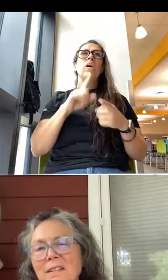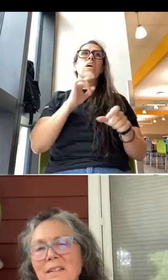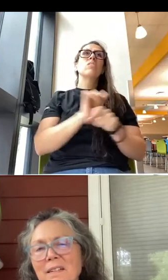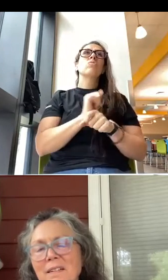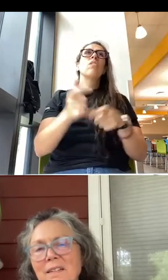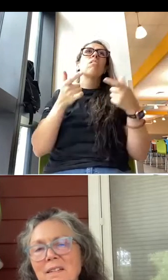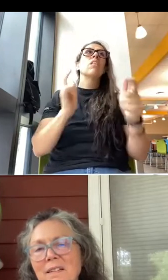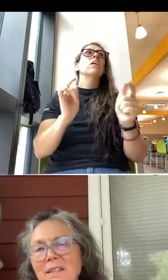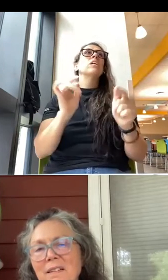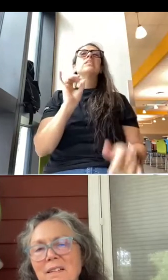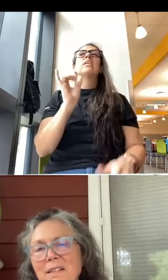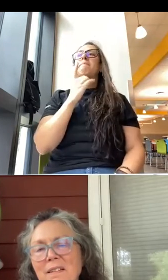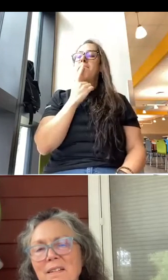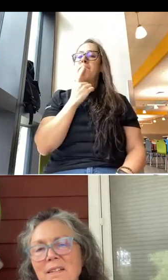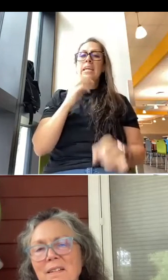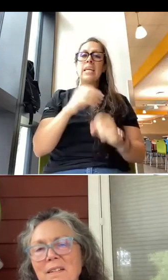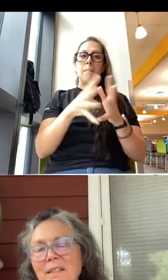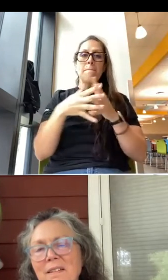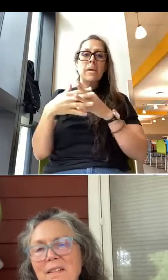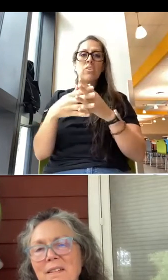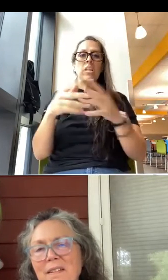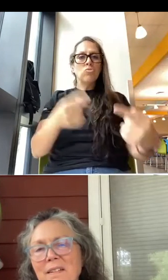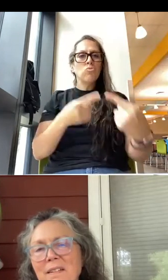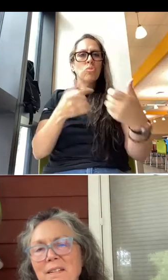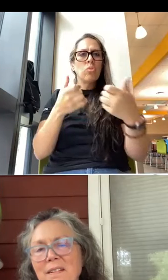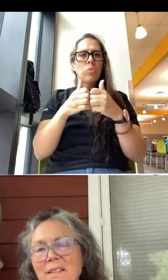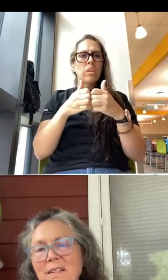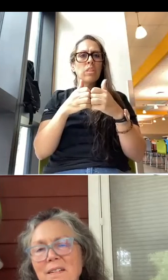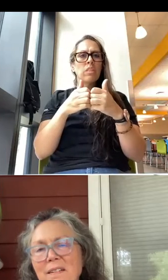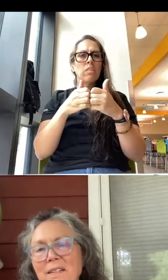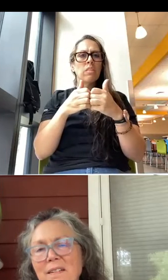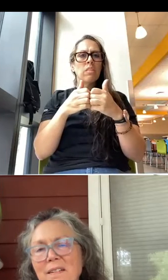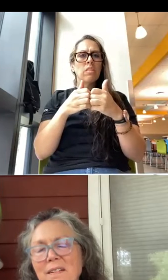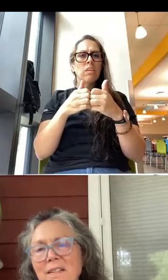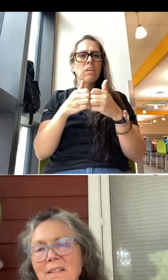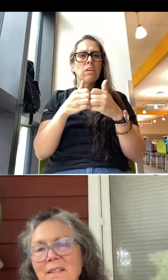you know in, America they started with kind f like, the you know, white, white-black,